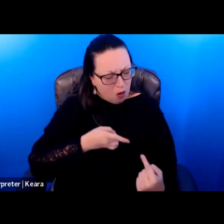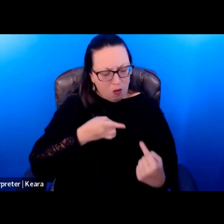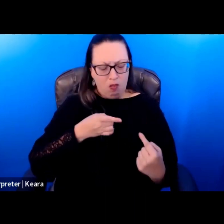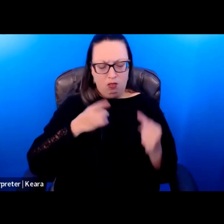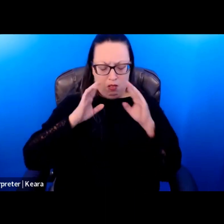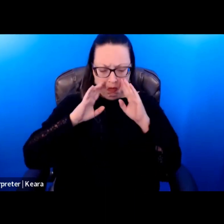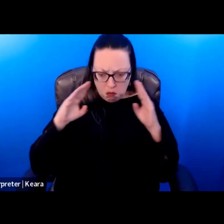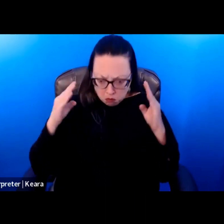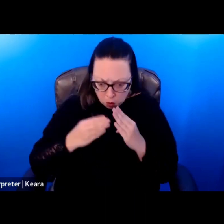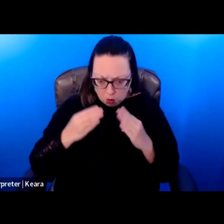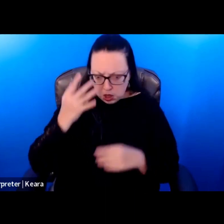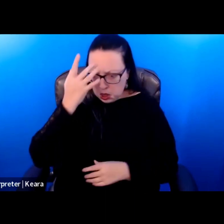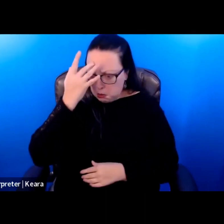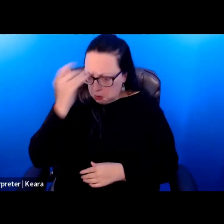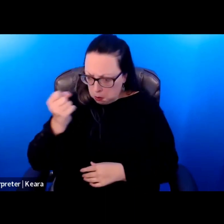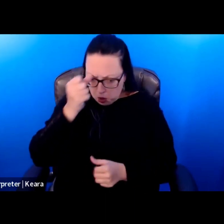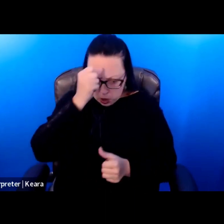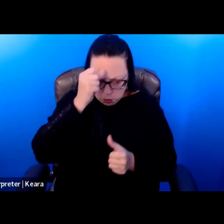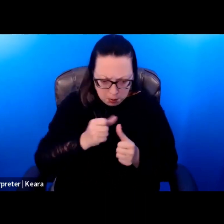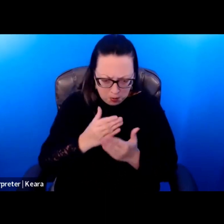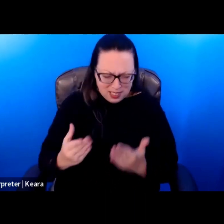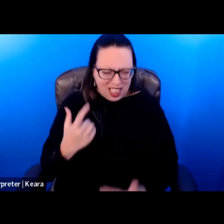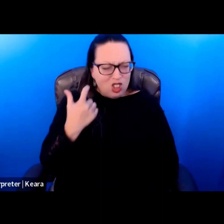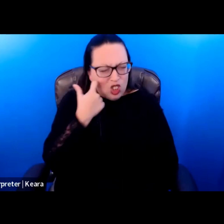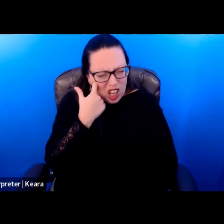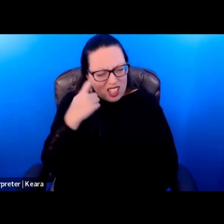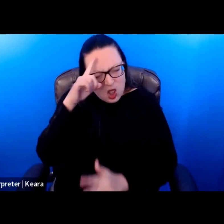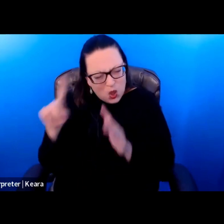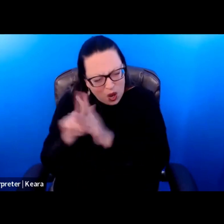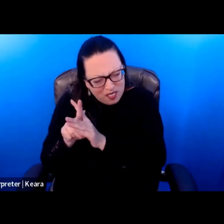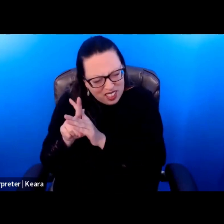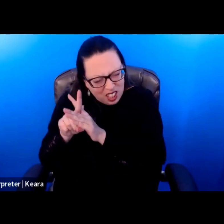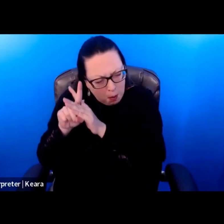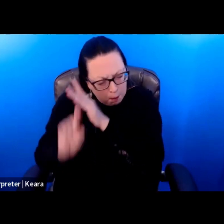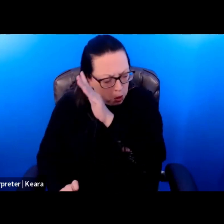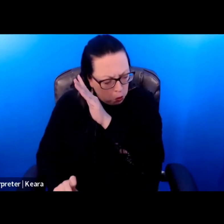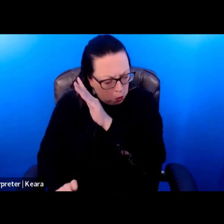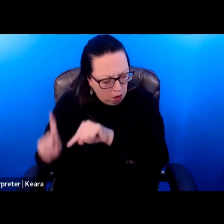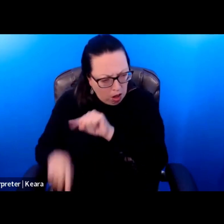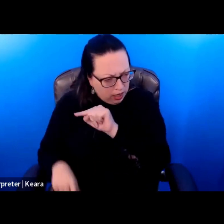things when I I mean, literally, I just thought of something. And all of a sudden, I just couldn't remember it anymore. And then